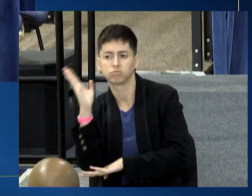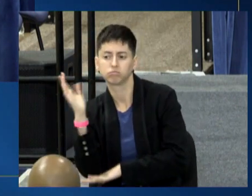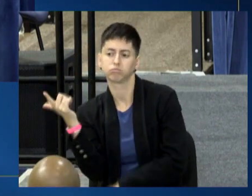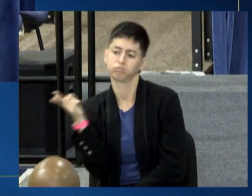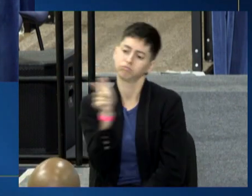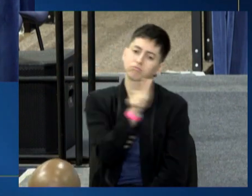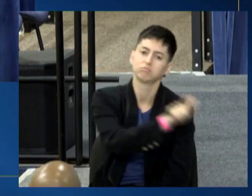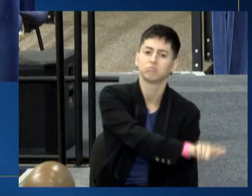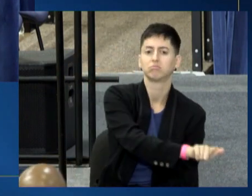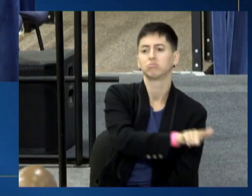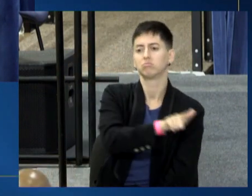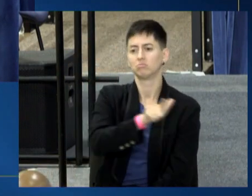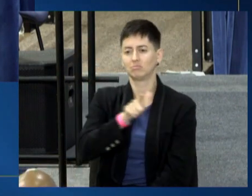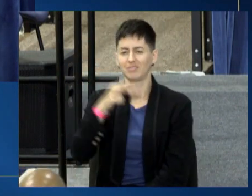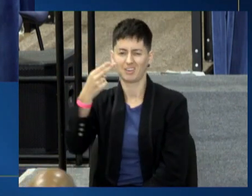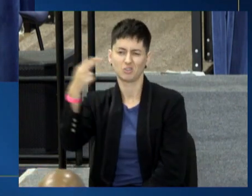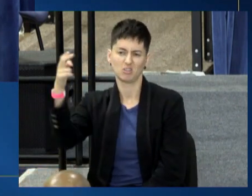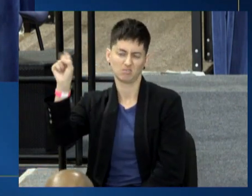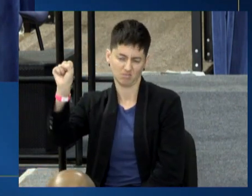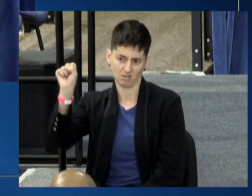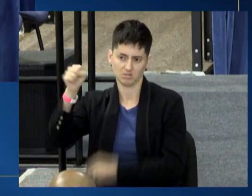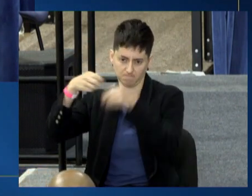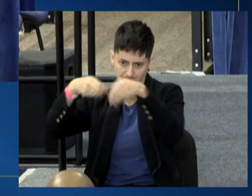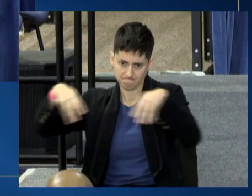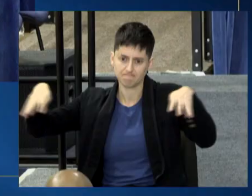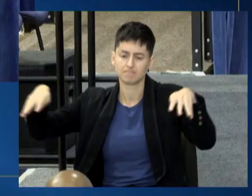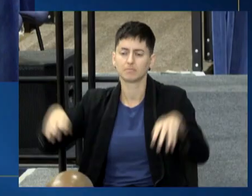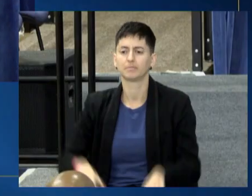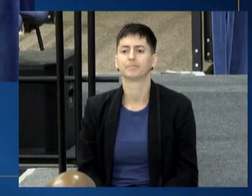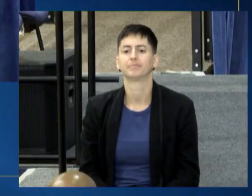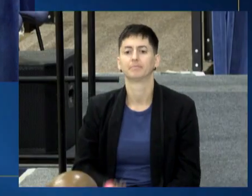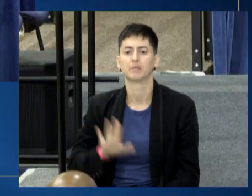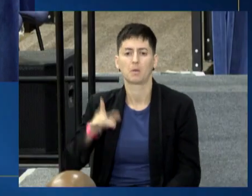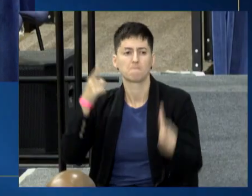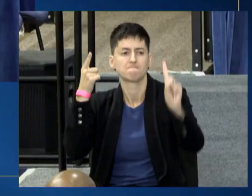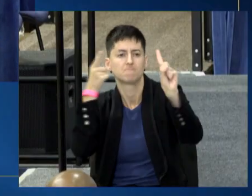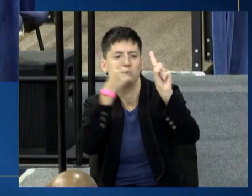their recent effort and future aspirations for continuing the work of the Cancer Moonshot. But